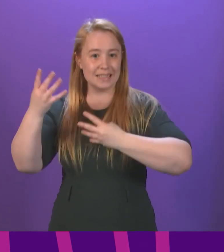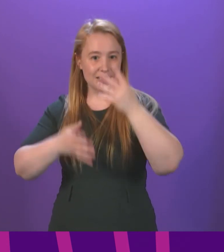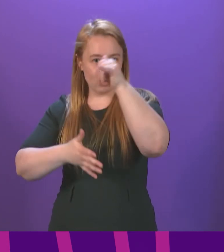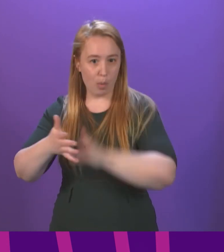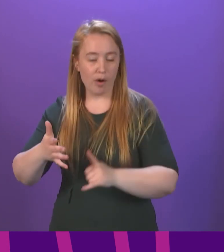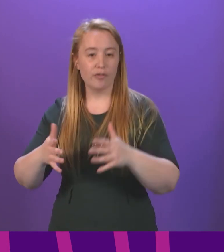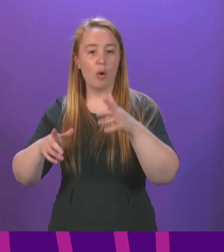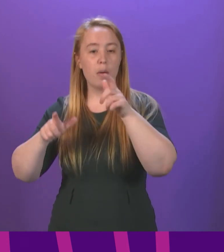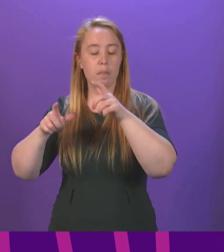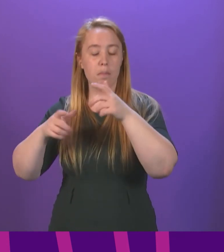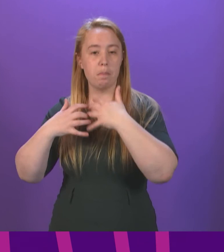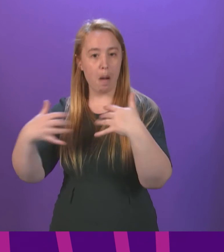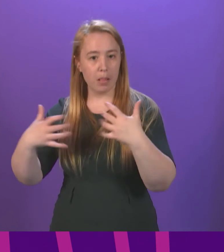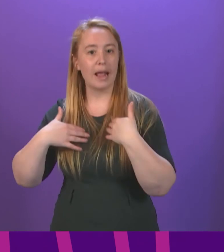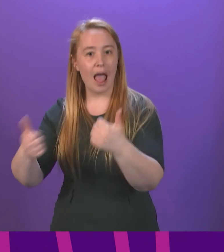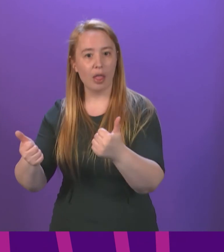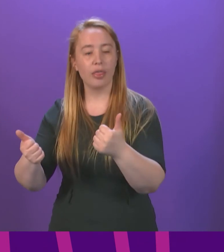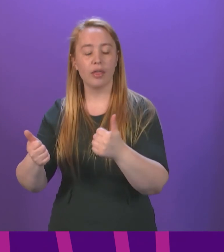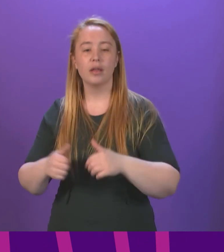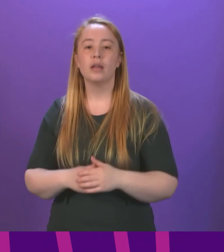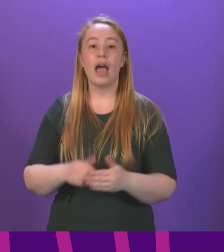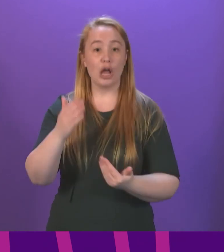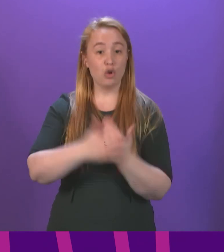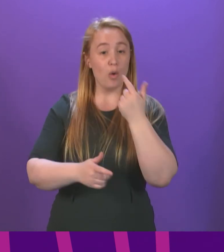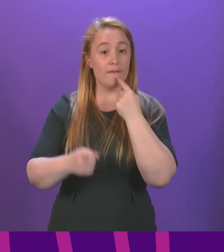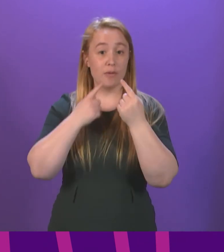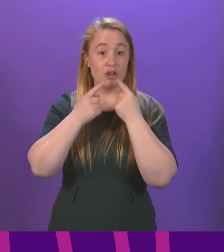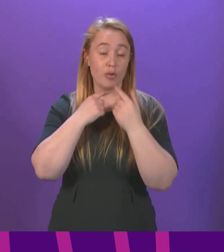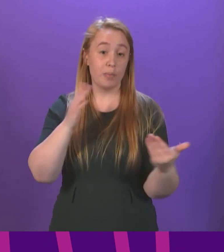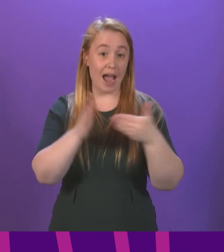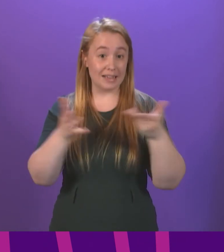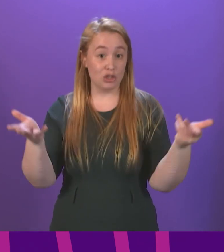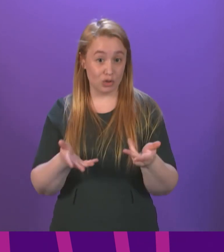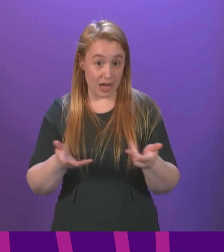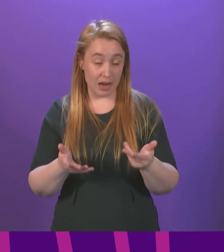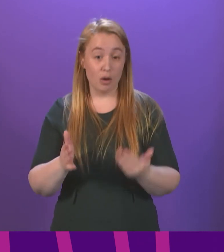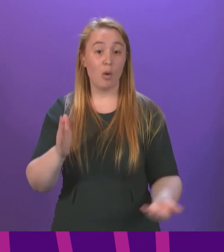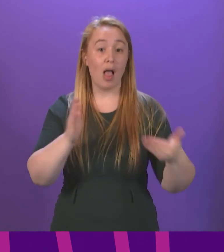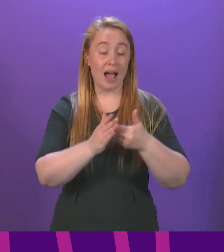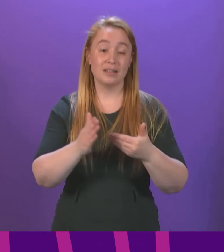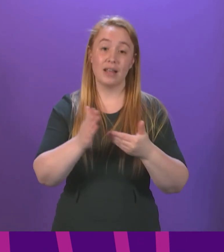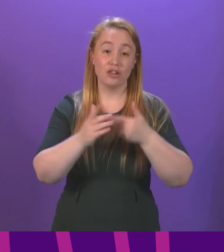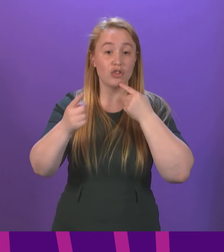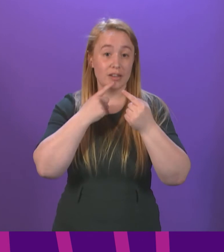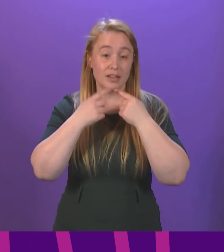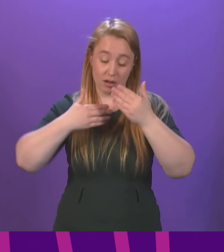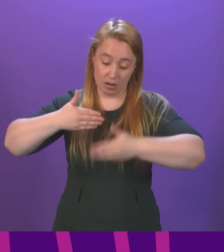New data will be added to that from today and will be built on with additional data in the period ahead.